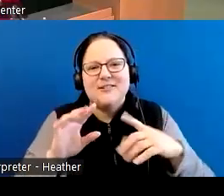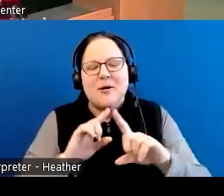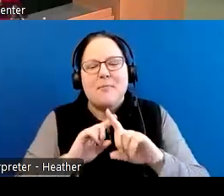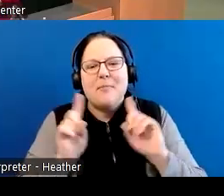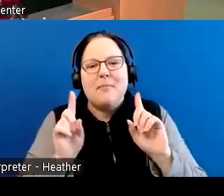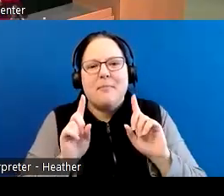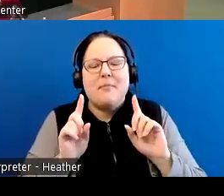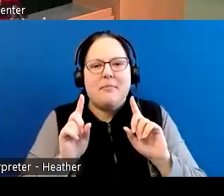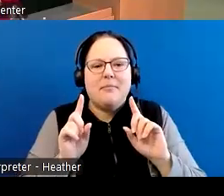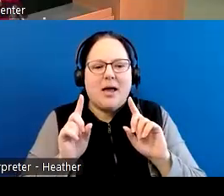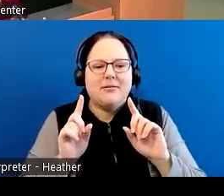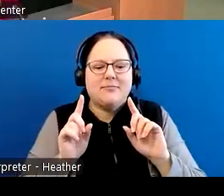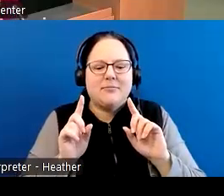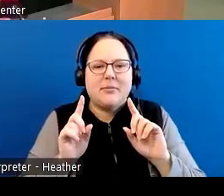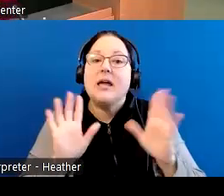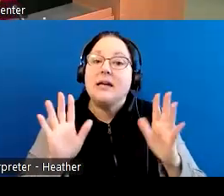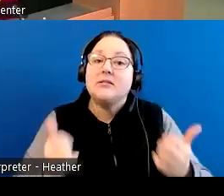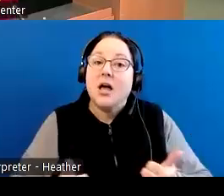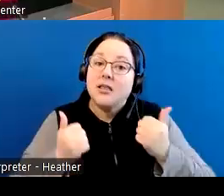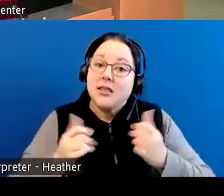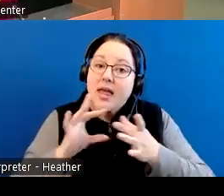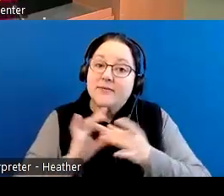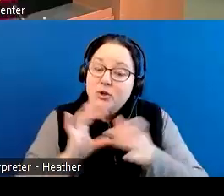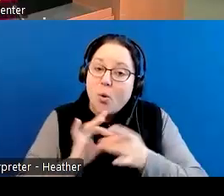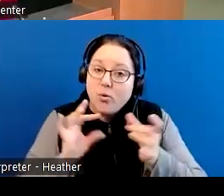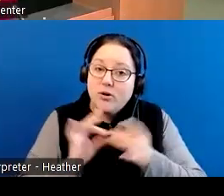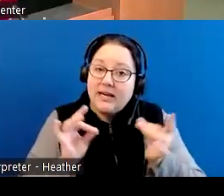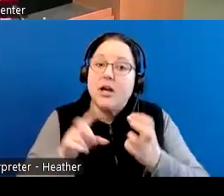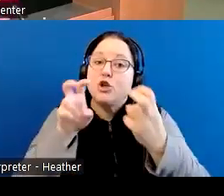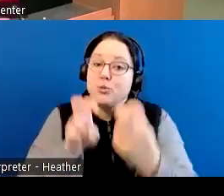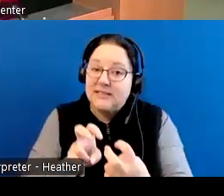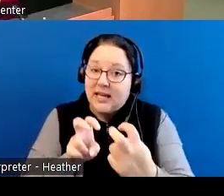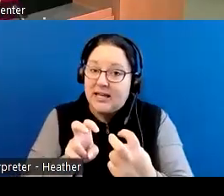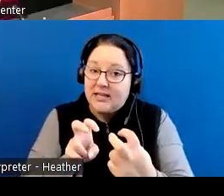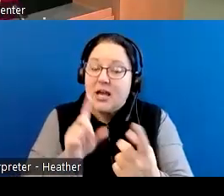a it's a life story narrative. You like sit down and and meet with uh someone as a person and you